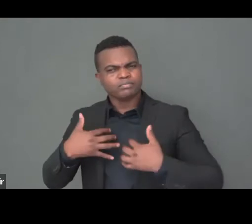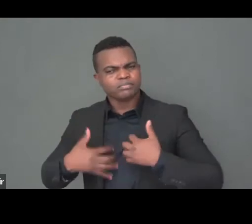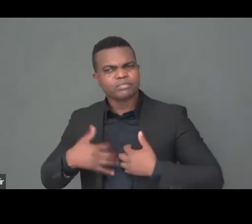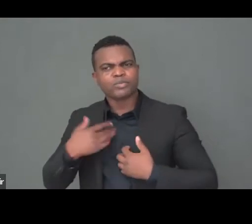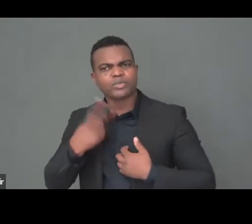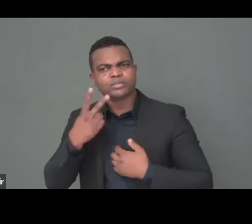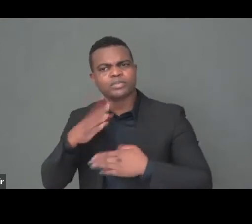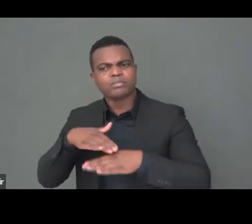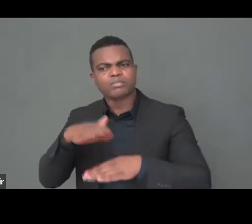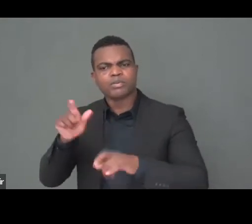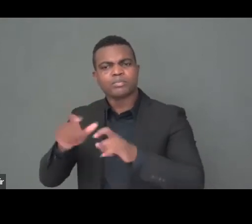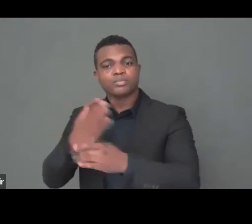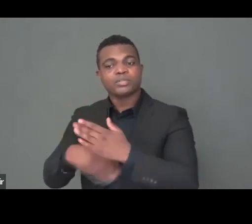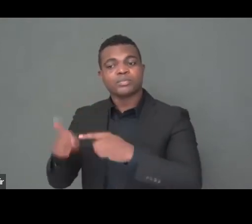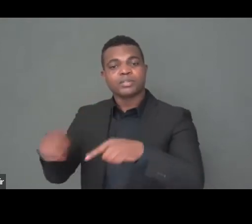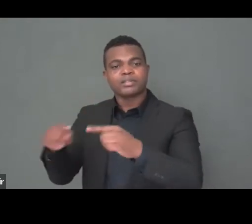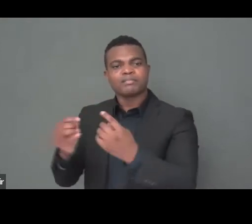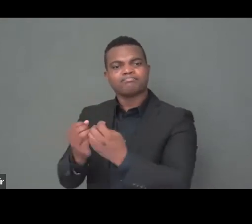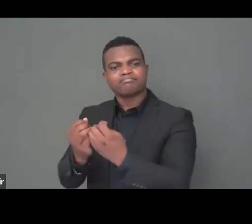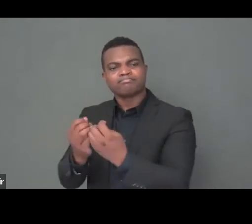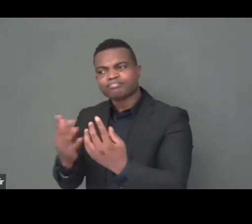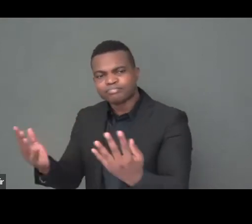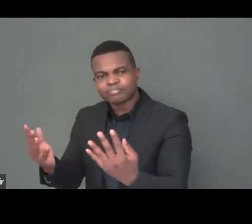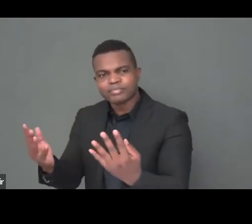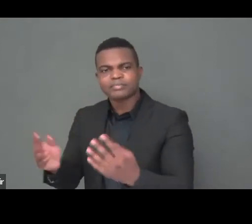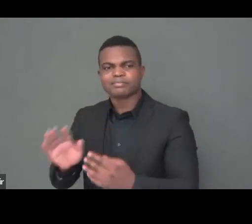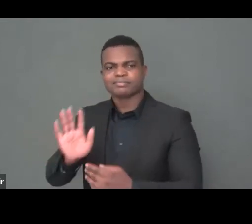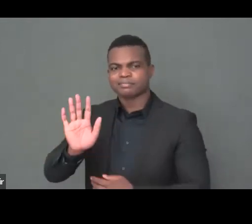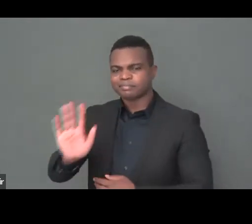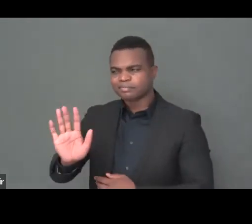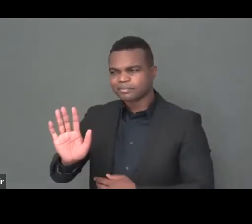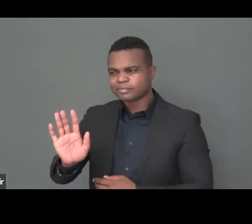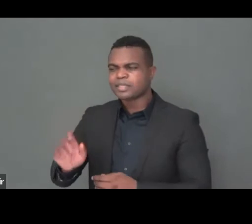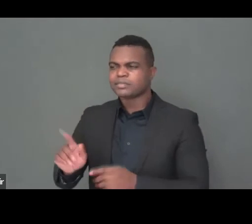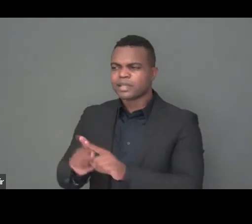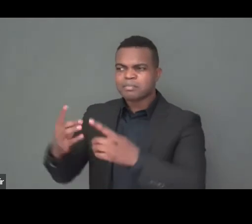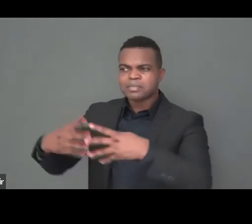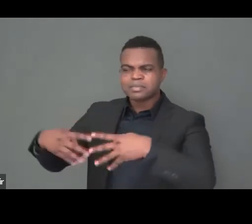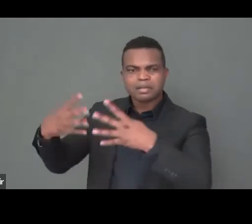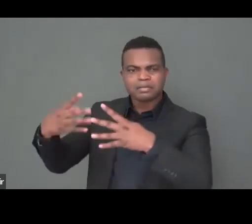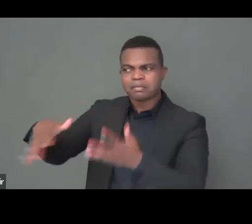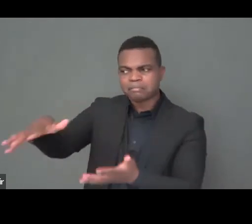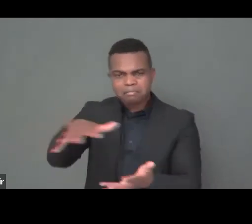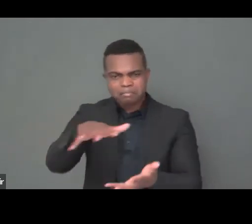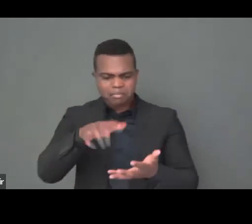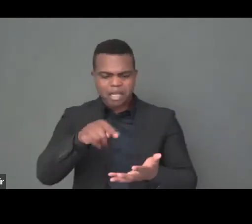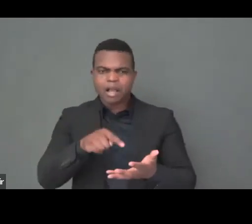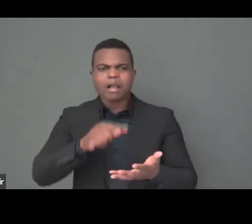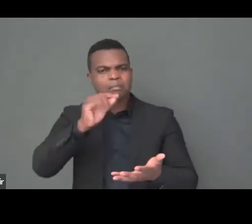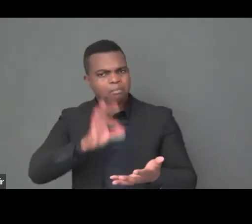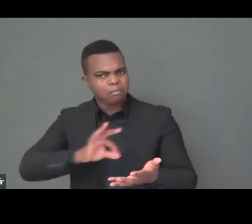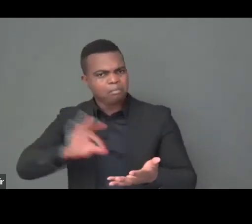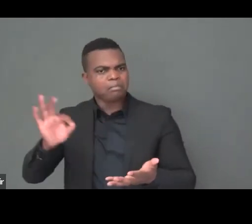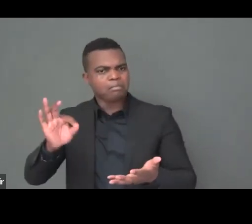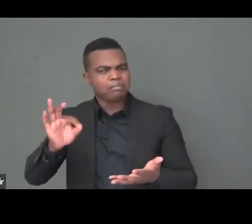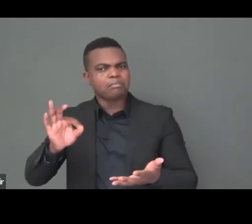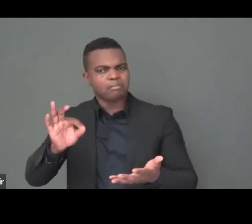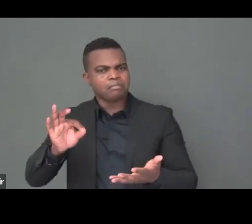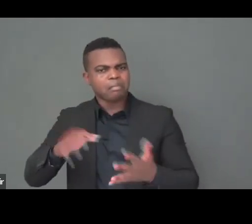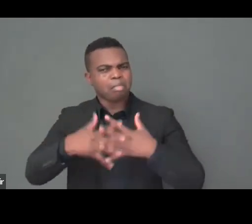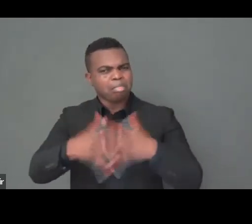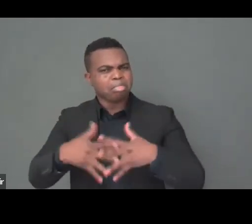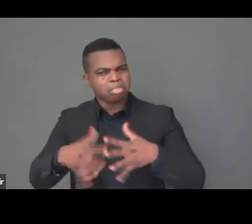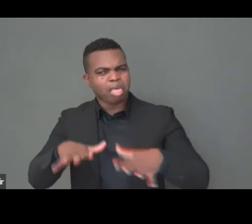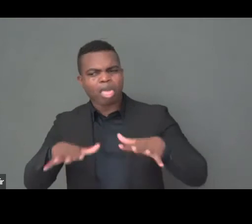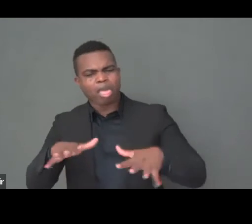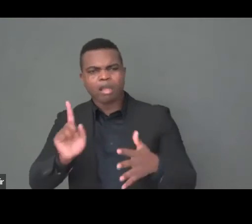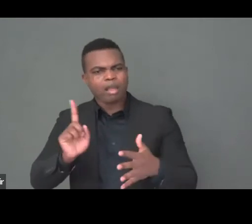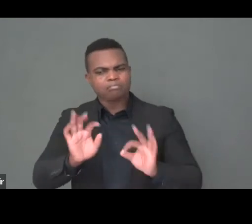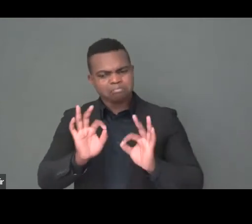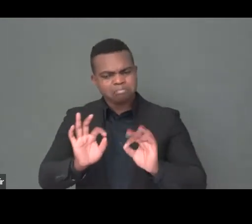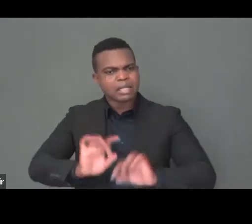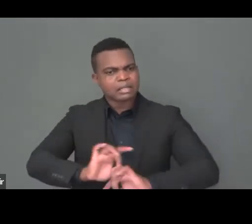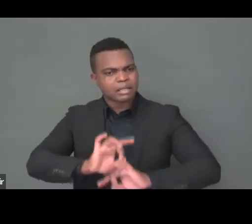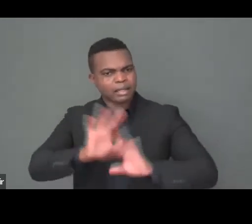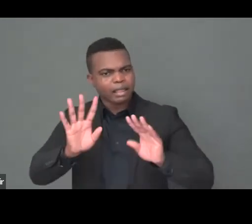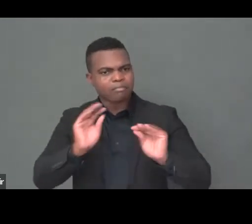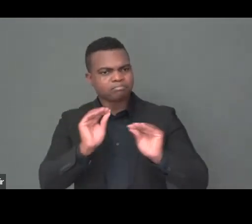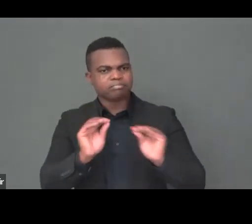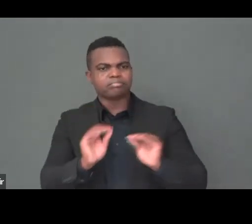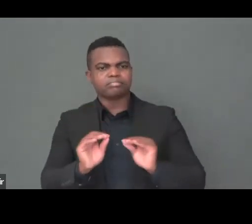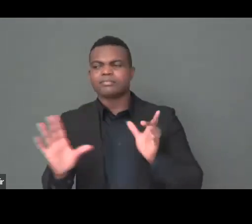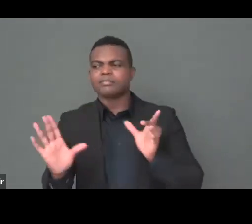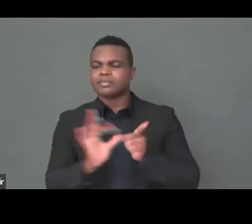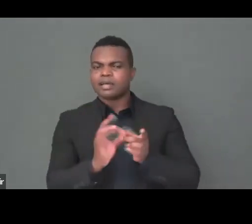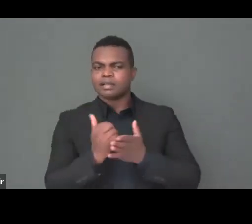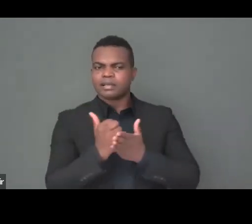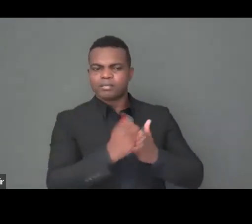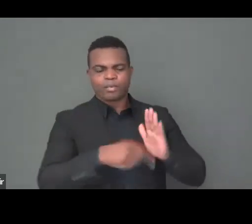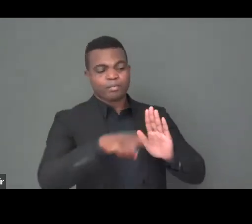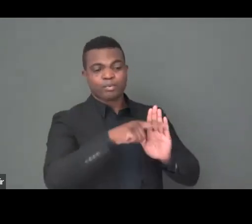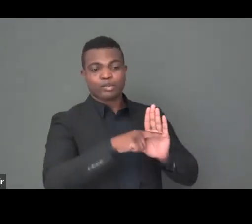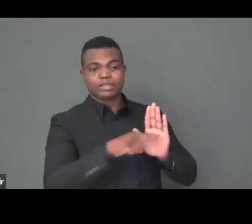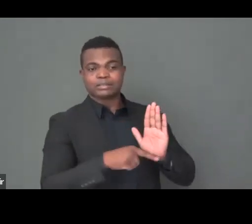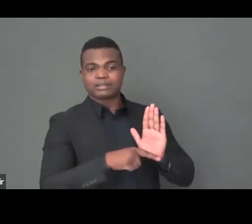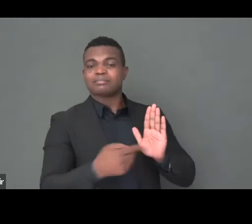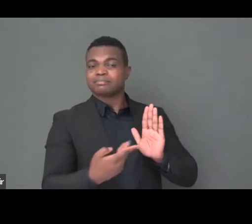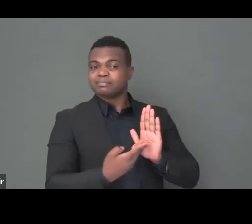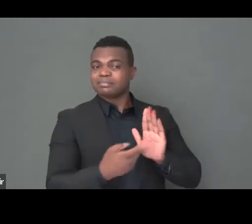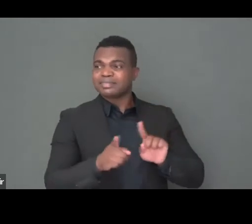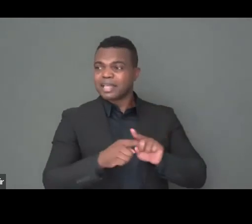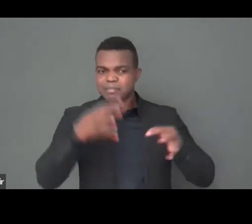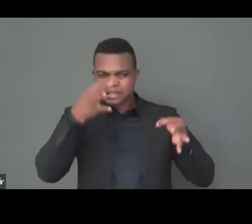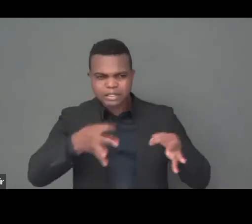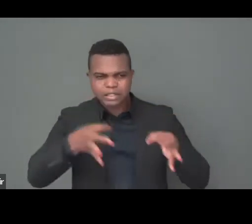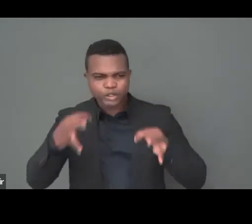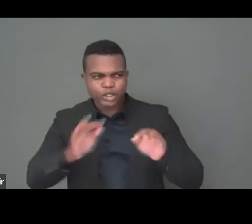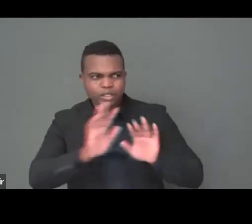Eric Ngondi: Then, most importantly, there was engagement of persons with disabilities and their representative organizations you depict a trained in the Canada sensitization of persons with disabilities and four, and they are organizations.